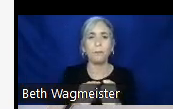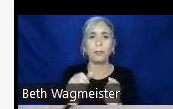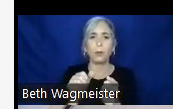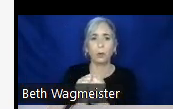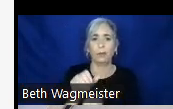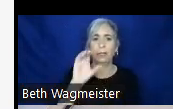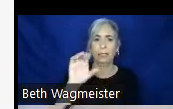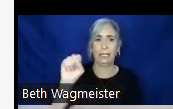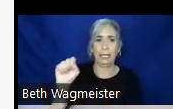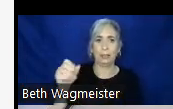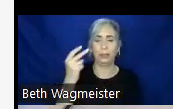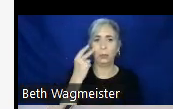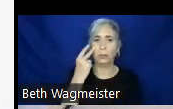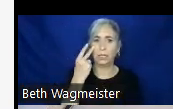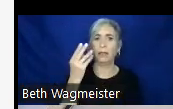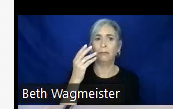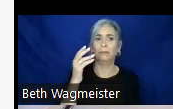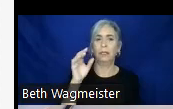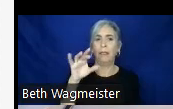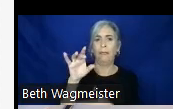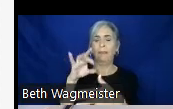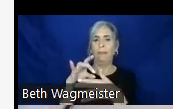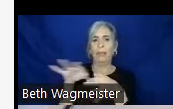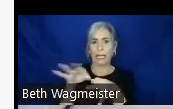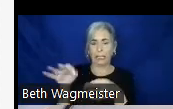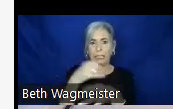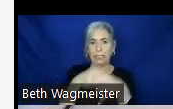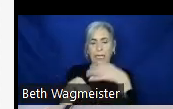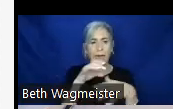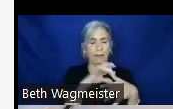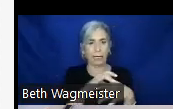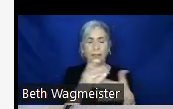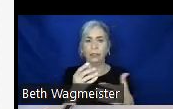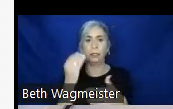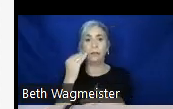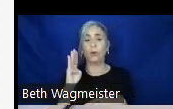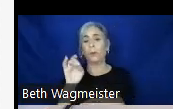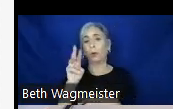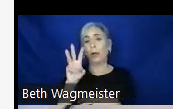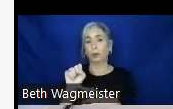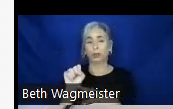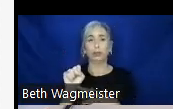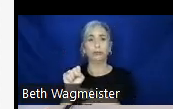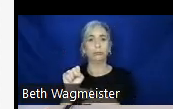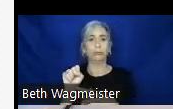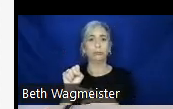few dots instead of all of the context. You can have the browser force the truncation to